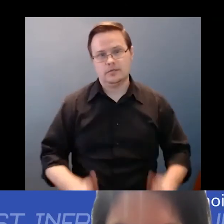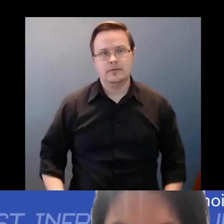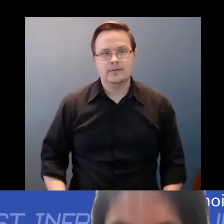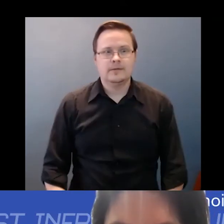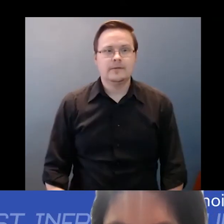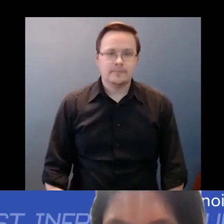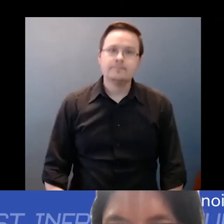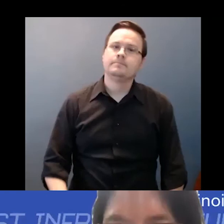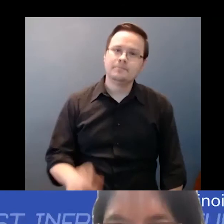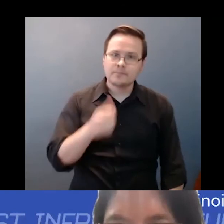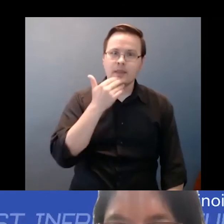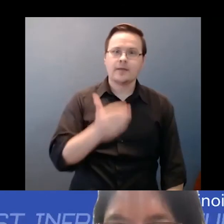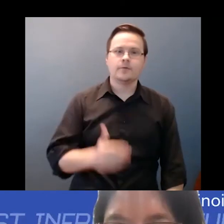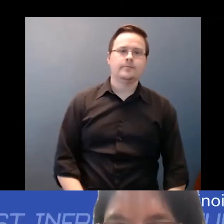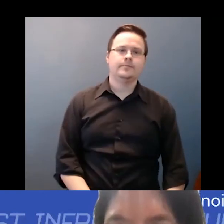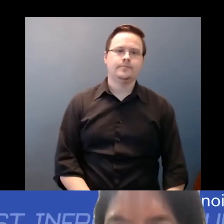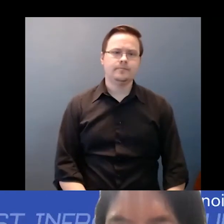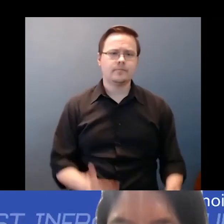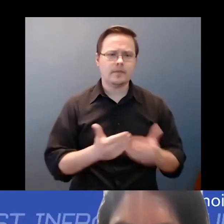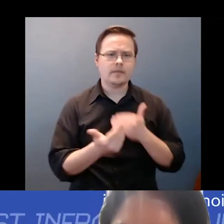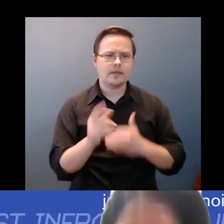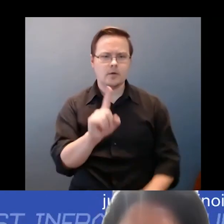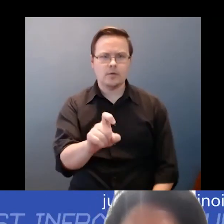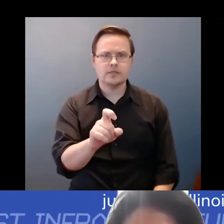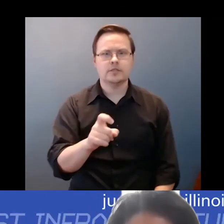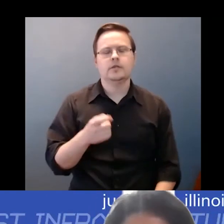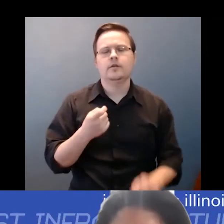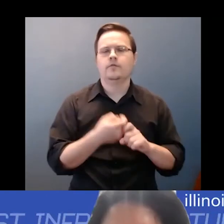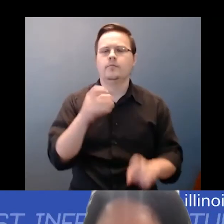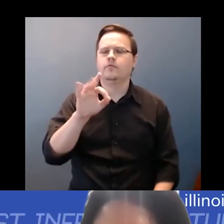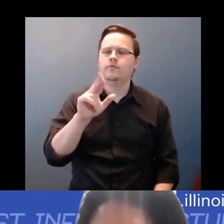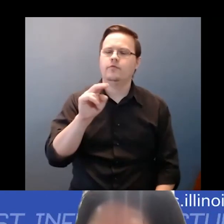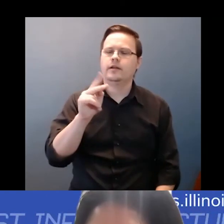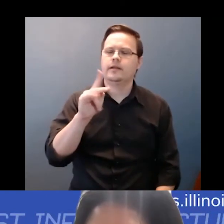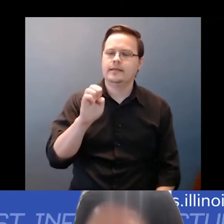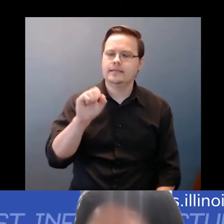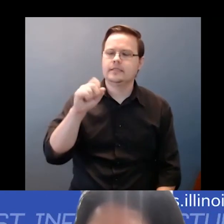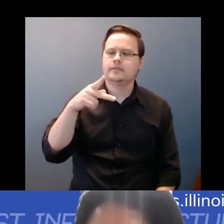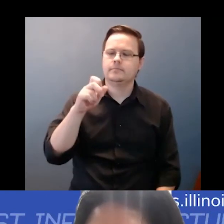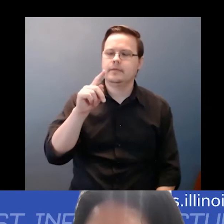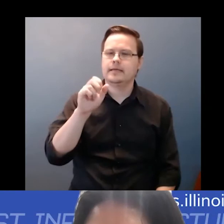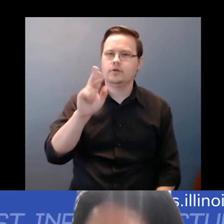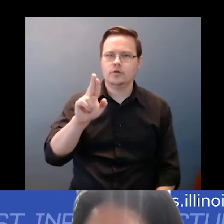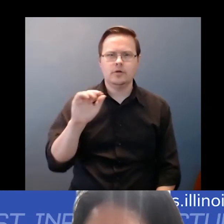laws. Thank you. Next question is from think Frankie specter.